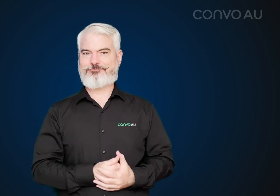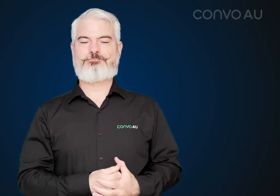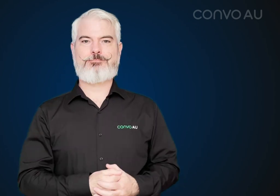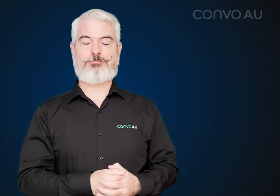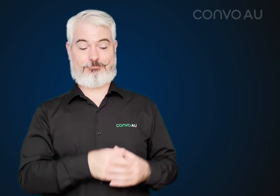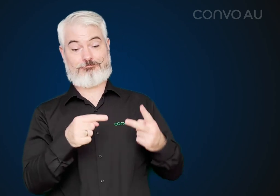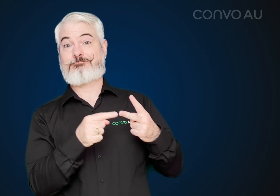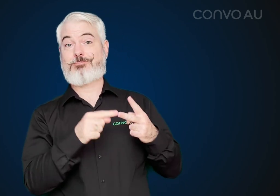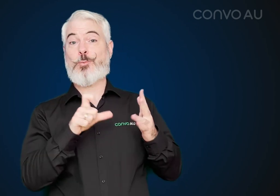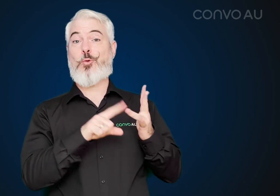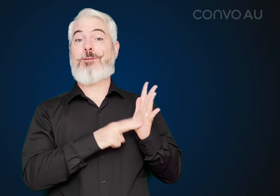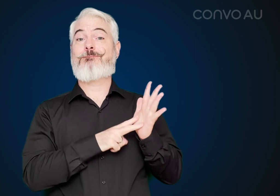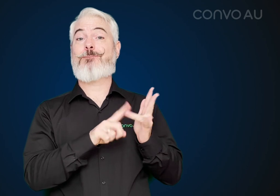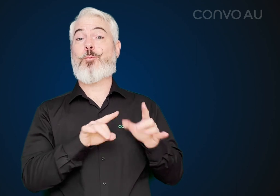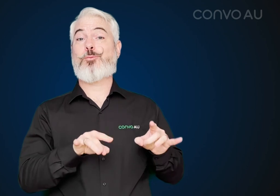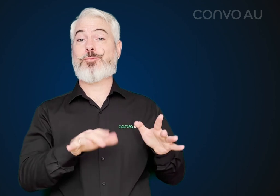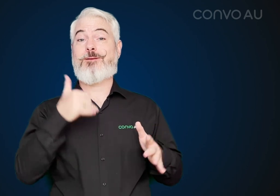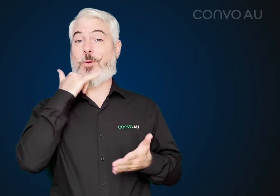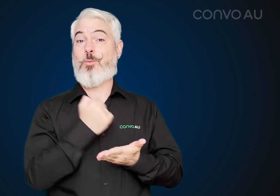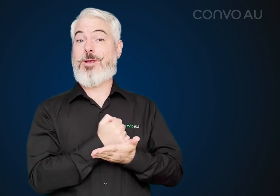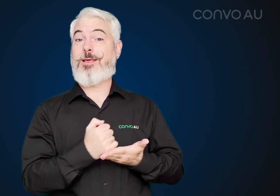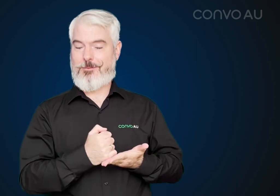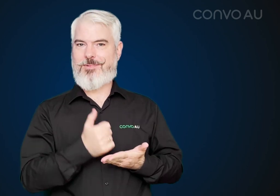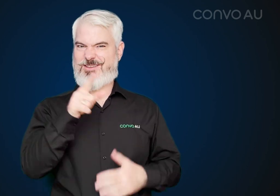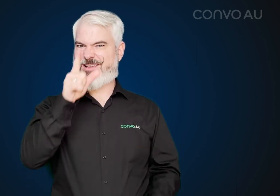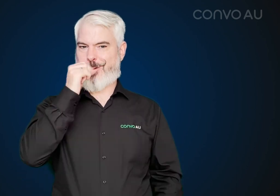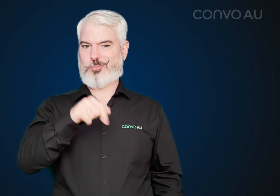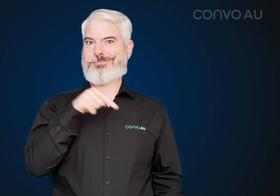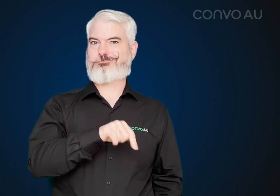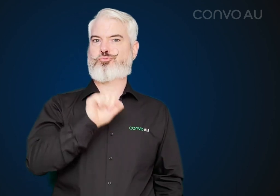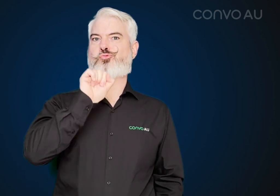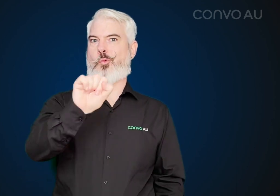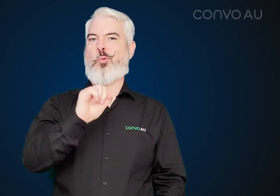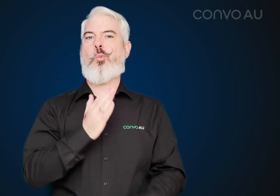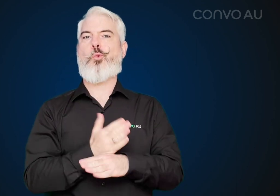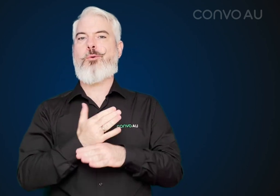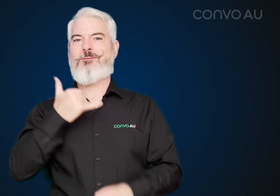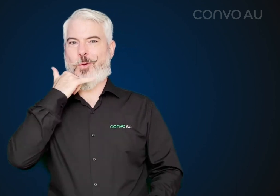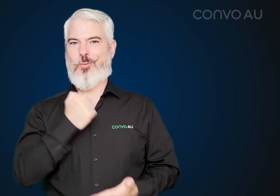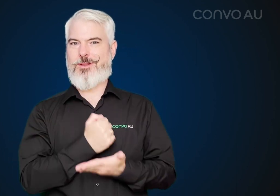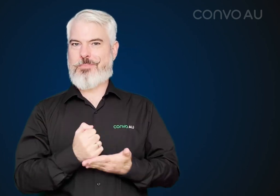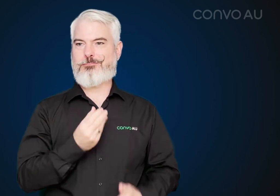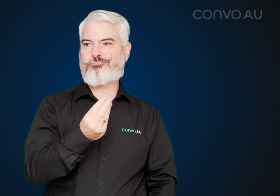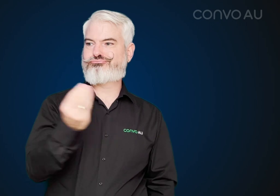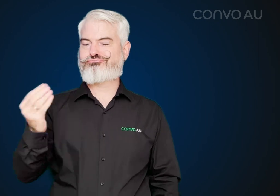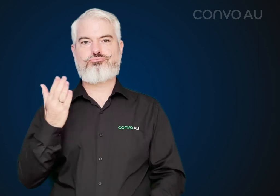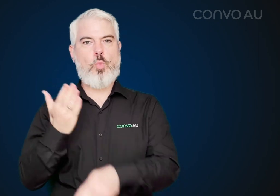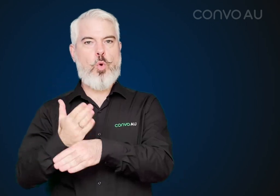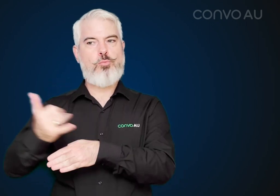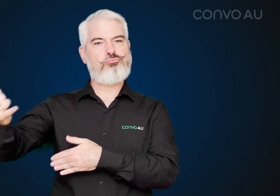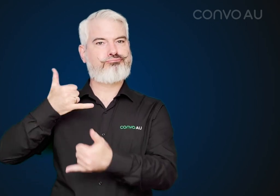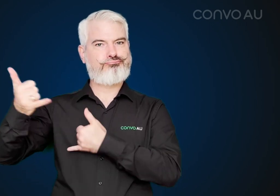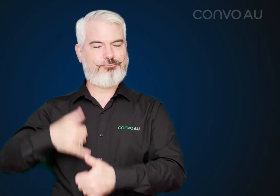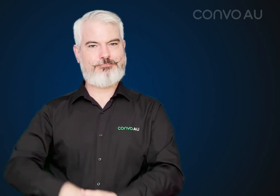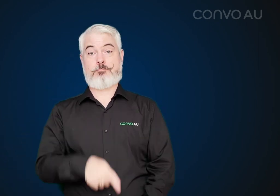You can use your Convo AU phone number as your work phone number.